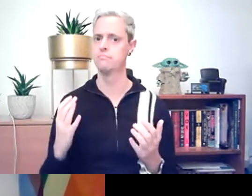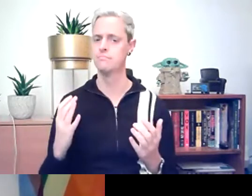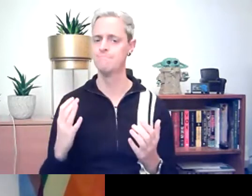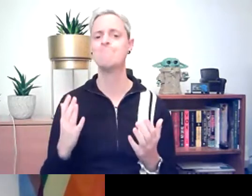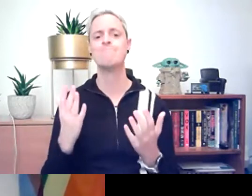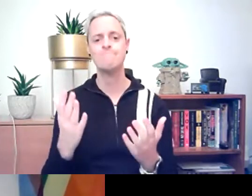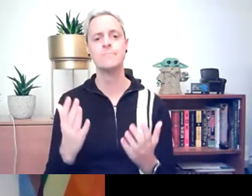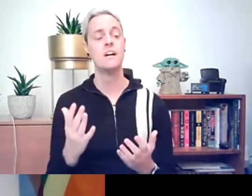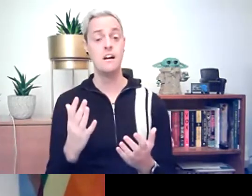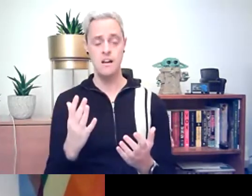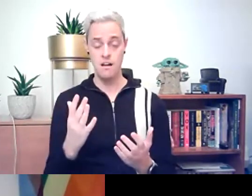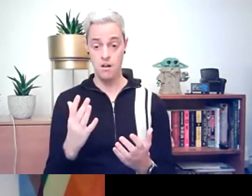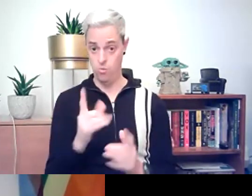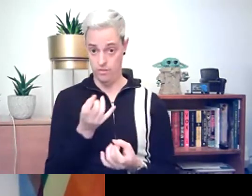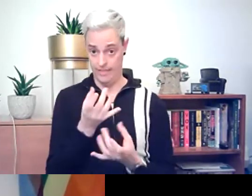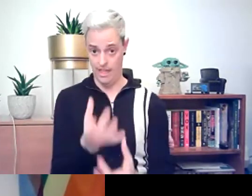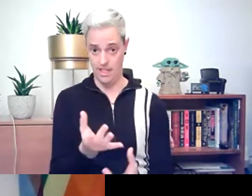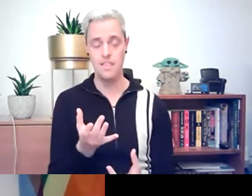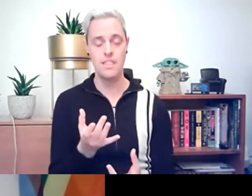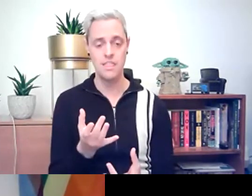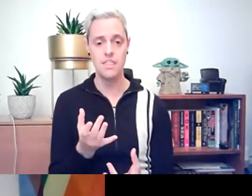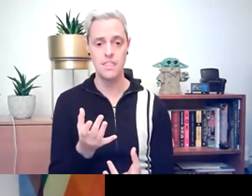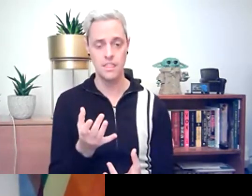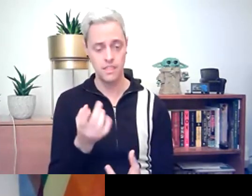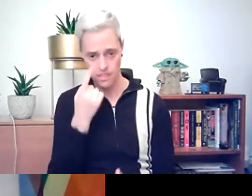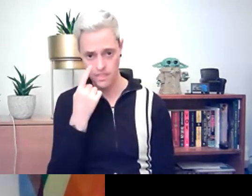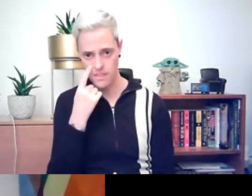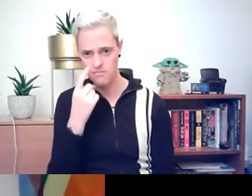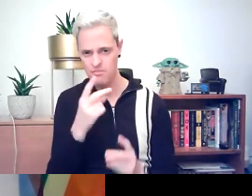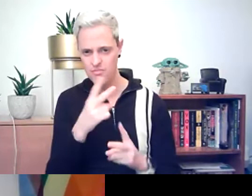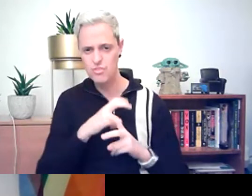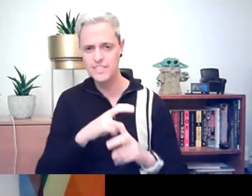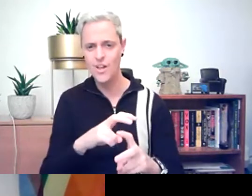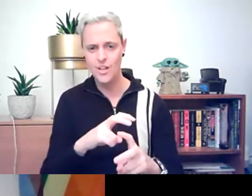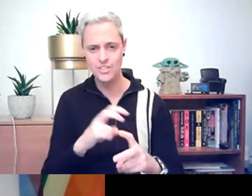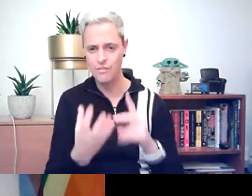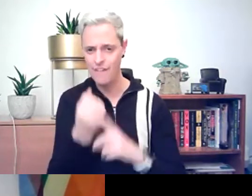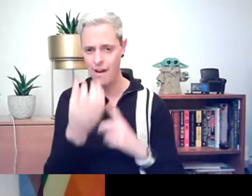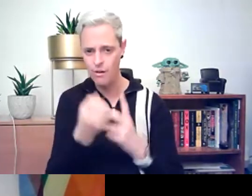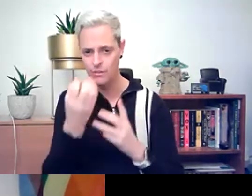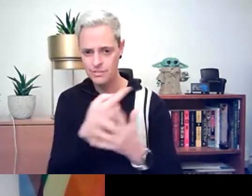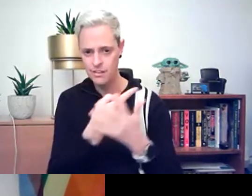that the something that we've seen in in research that we've done is the fear of victimization